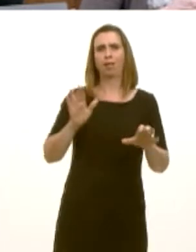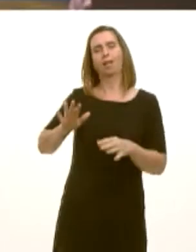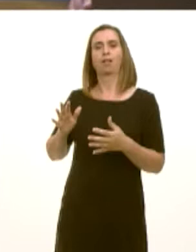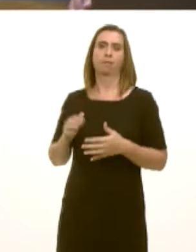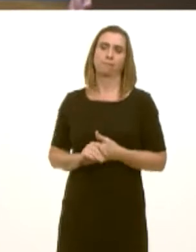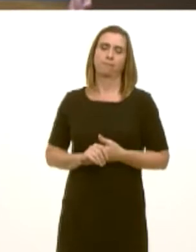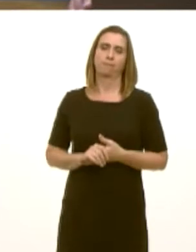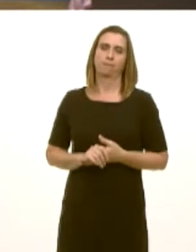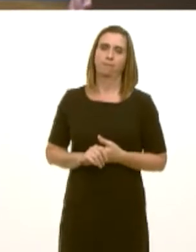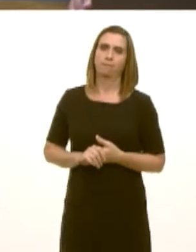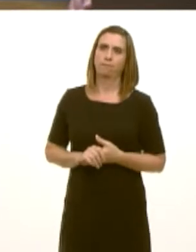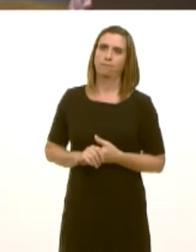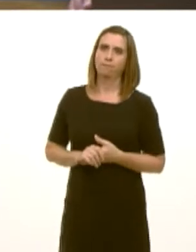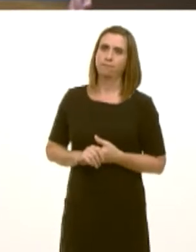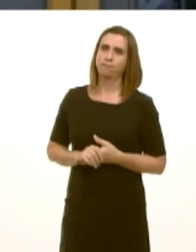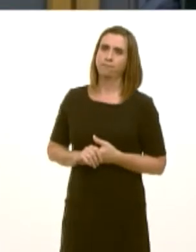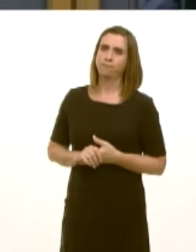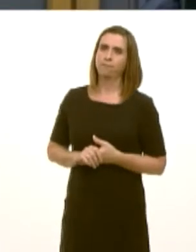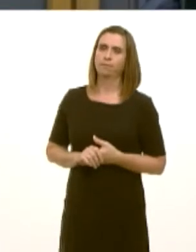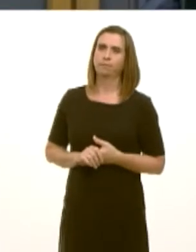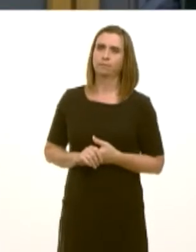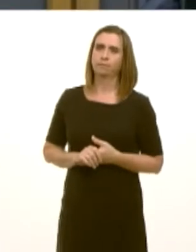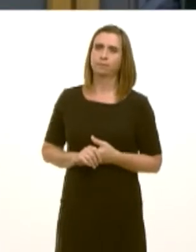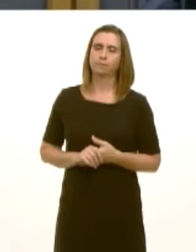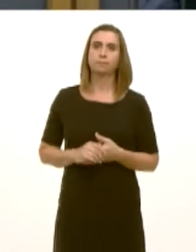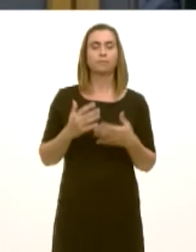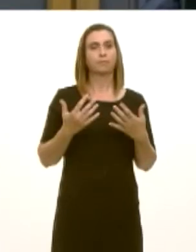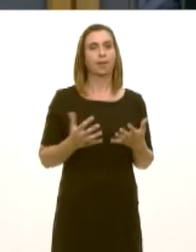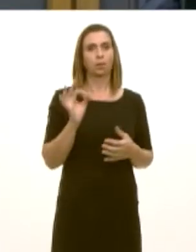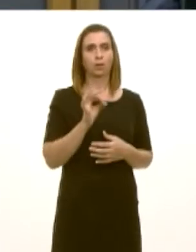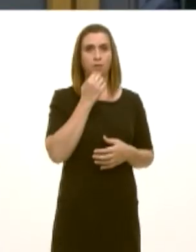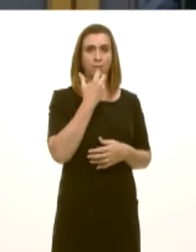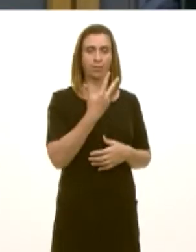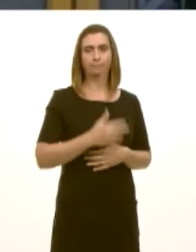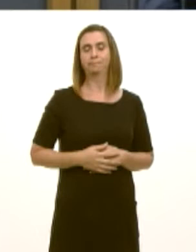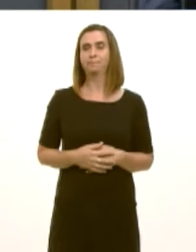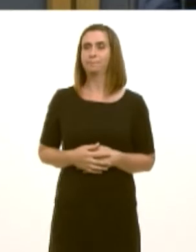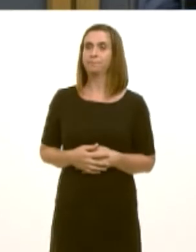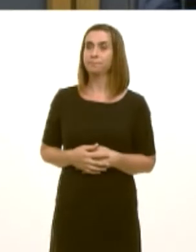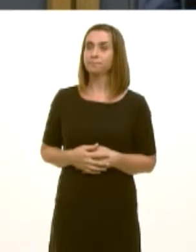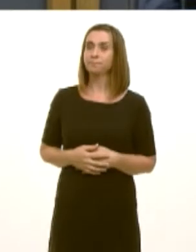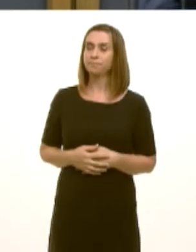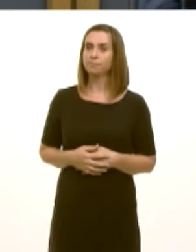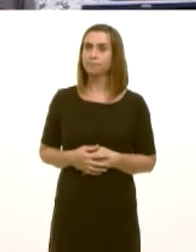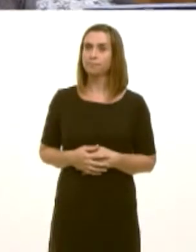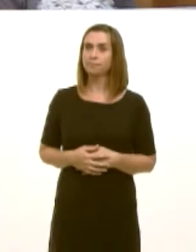Y Llywydd / The Presiding Officer: We now move back to questions on the paper, and question 3 is Sandy Mewies. Sandy Mewies: 3.